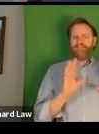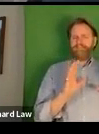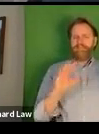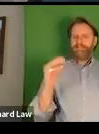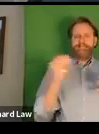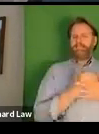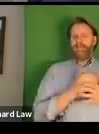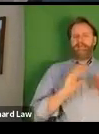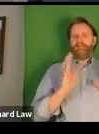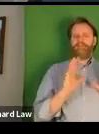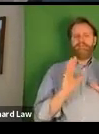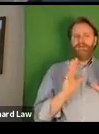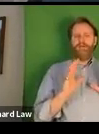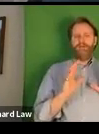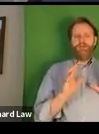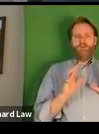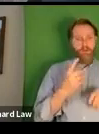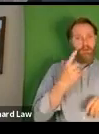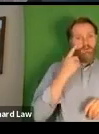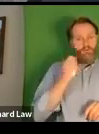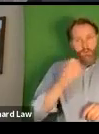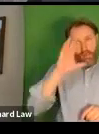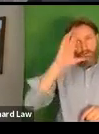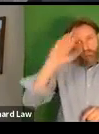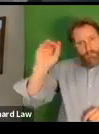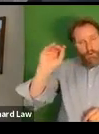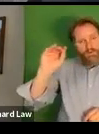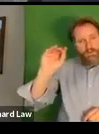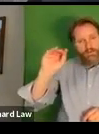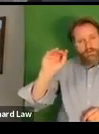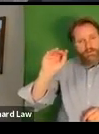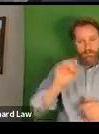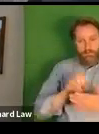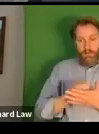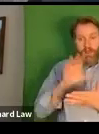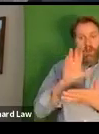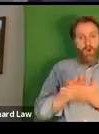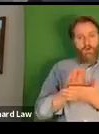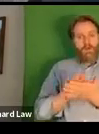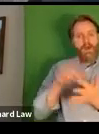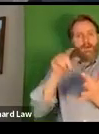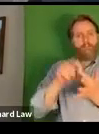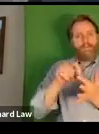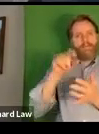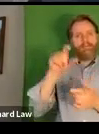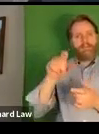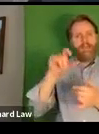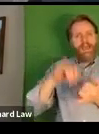report that centrally through a link on the PCS website and those will go to